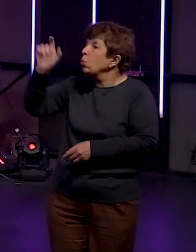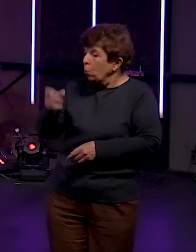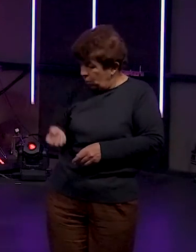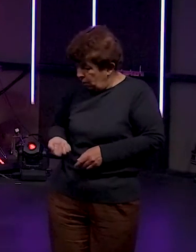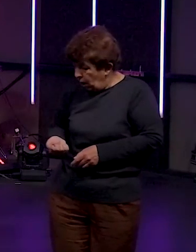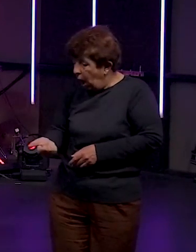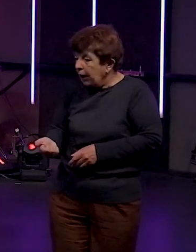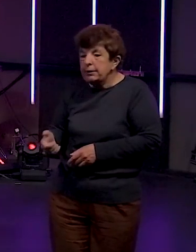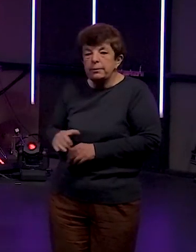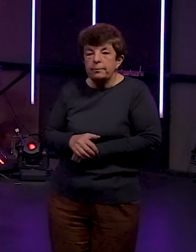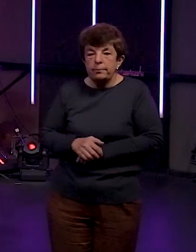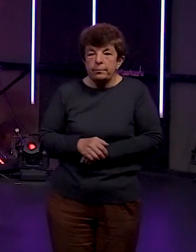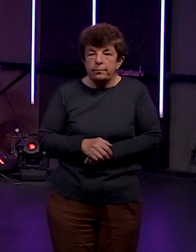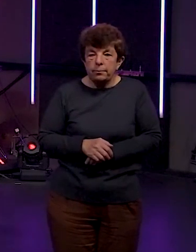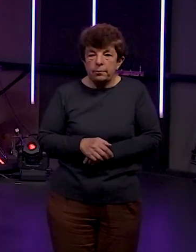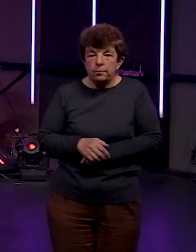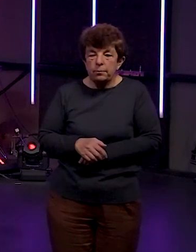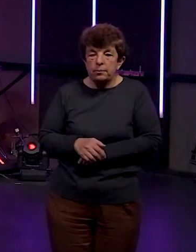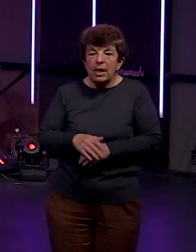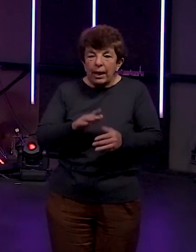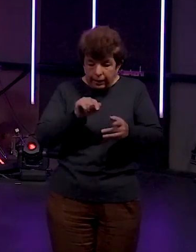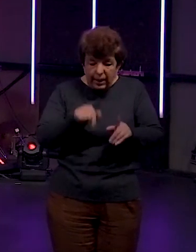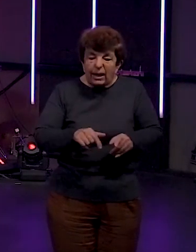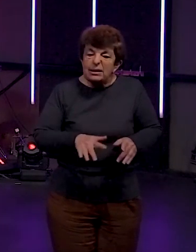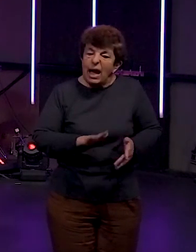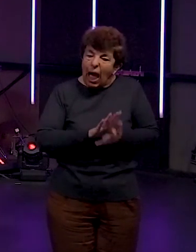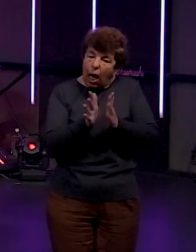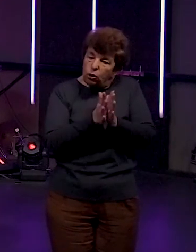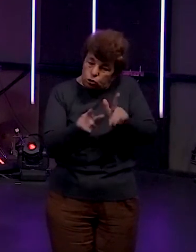That's often how the journey of life seems to people.